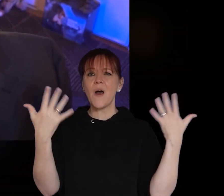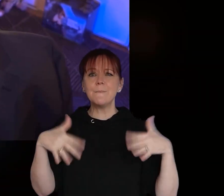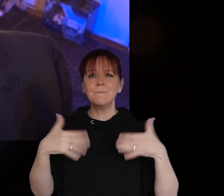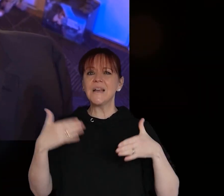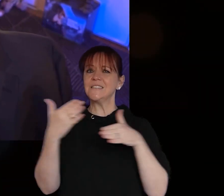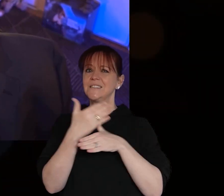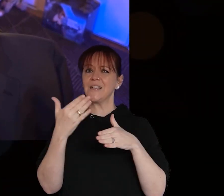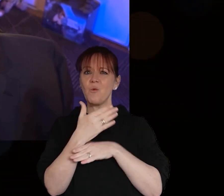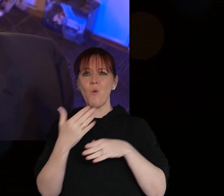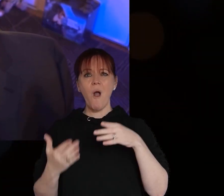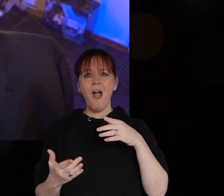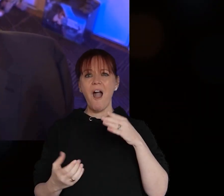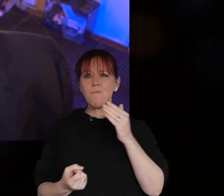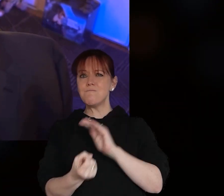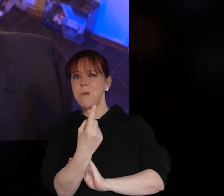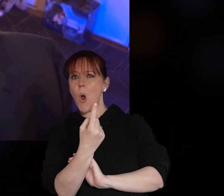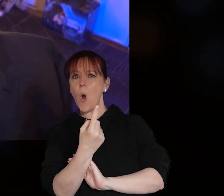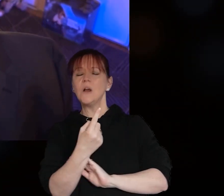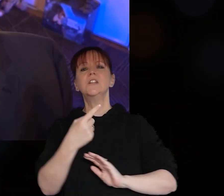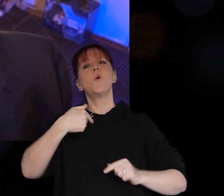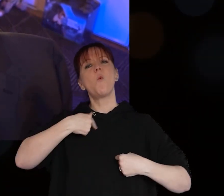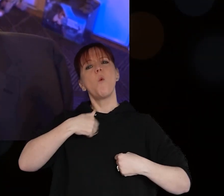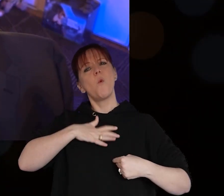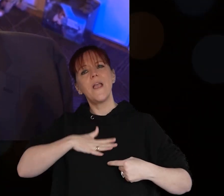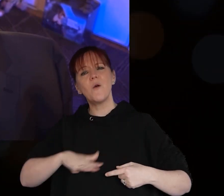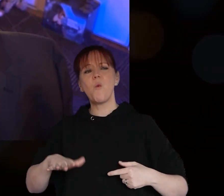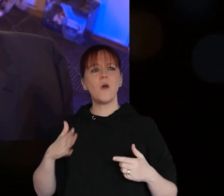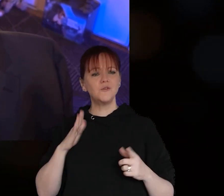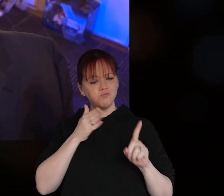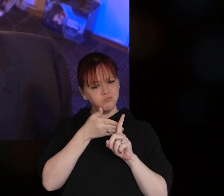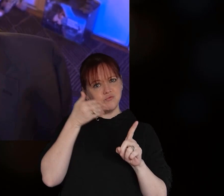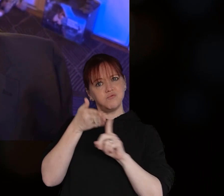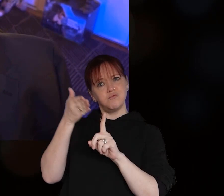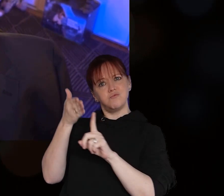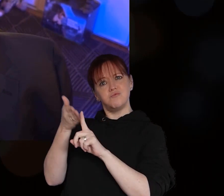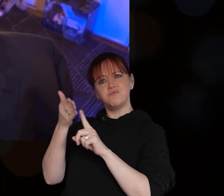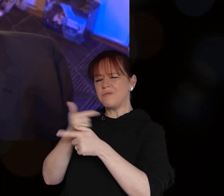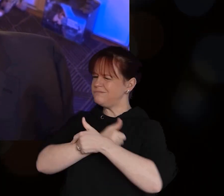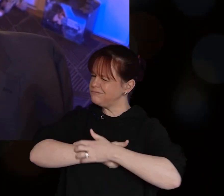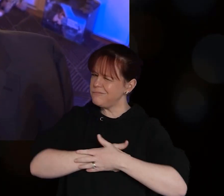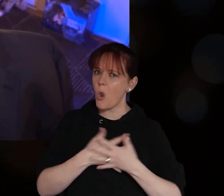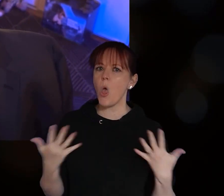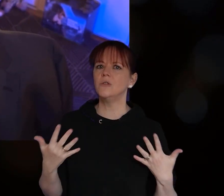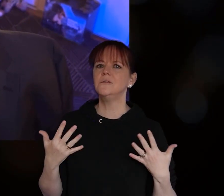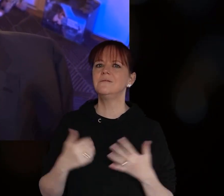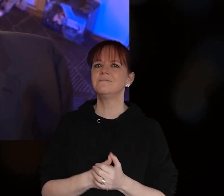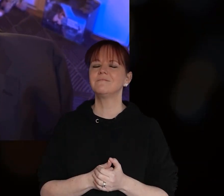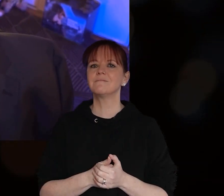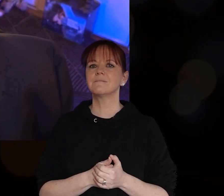to celebrate and recognize as much of that as possible. If you want to know more about the nominees